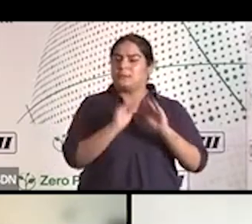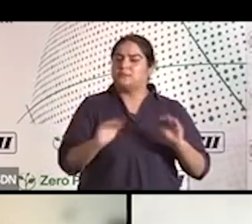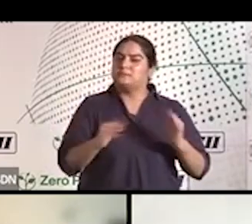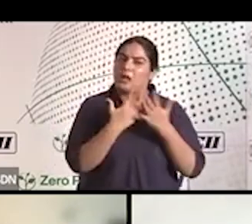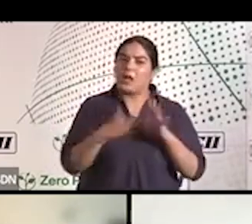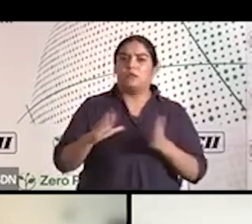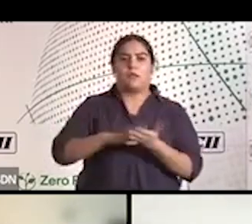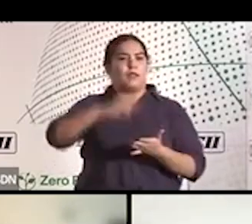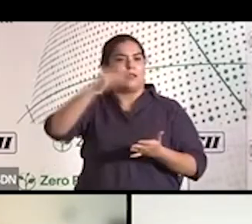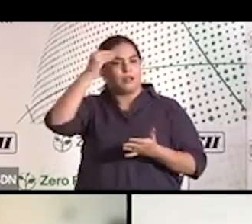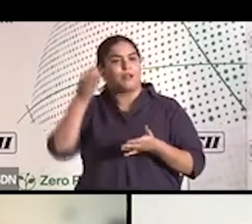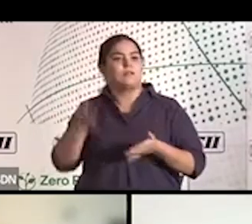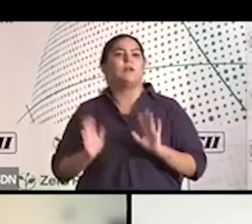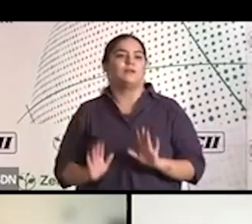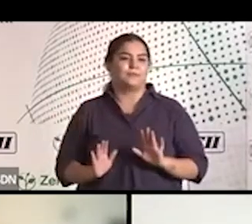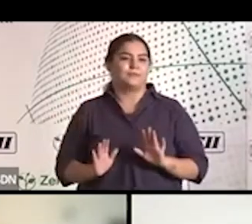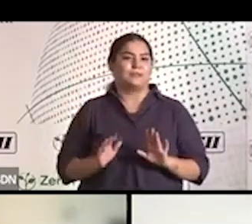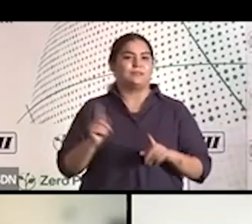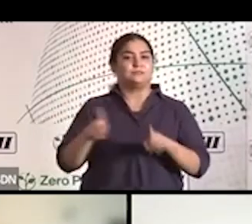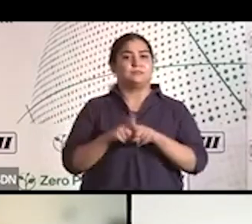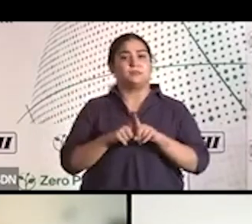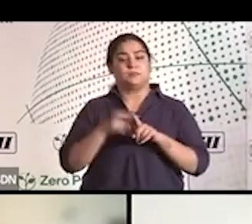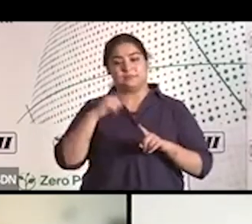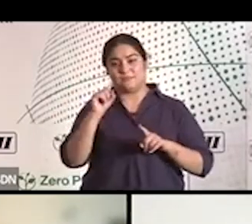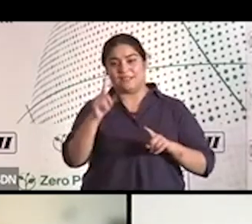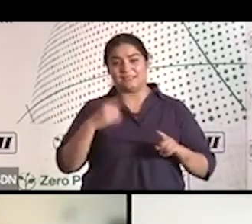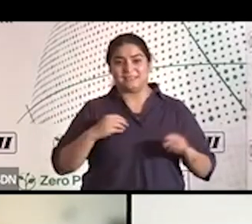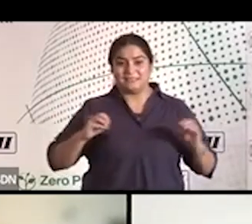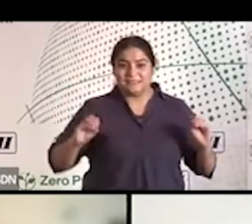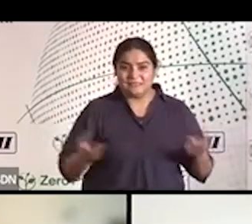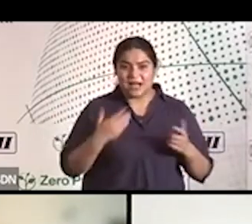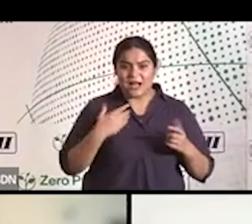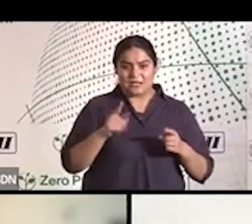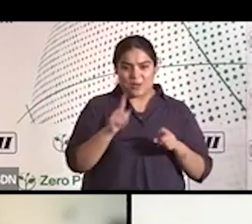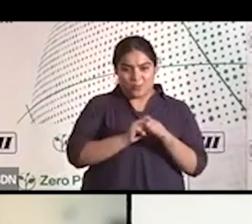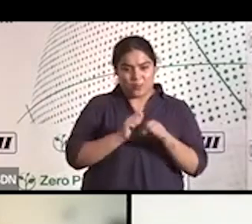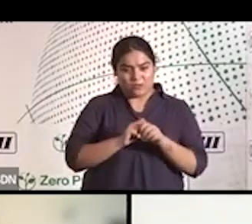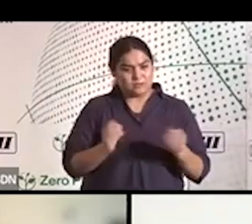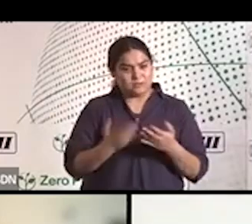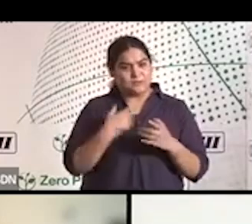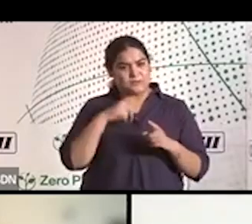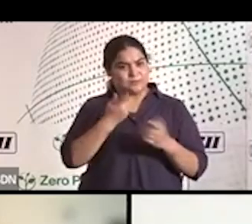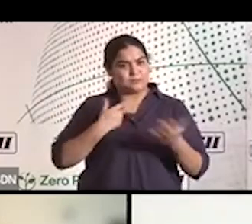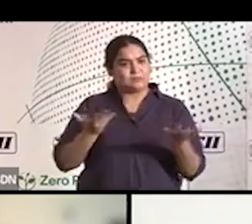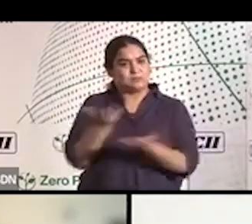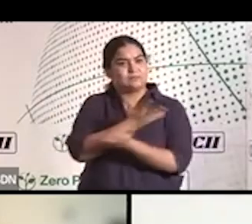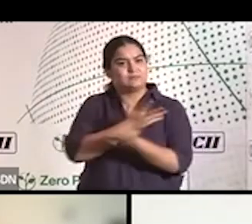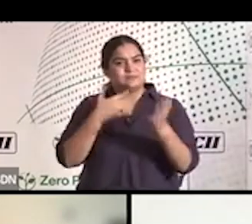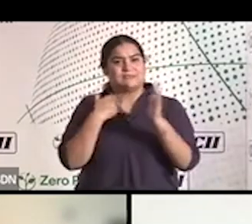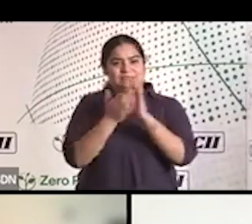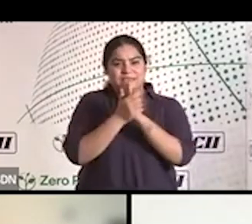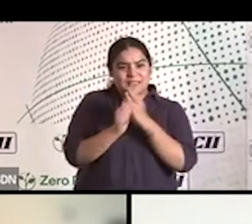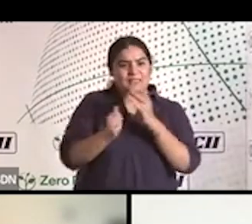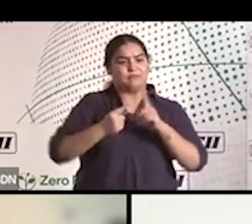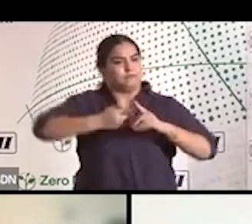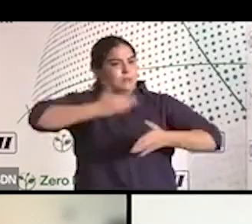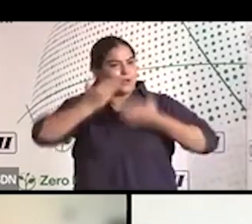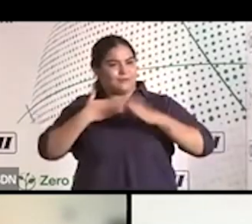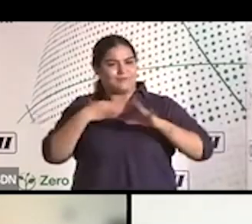And that's the beginning of the journey that we are talking of today. We are going to be discussing vocational training and how